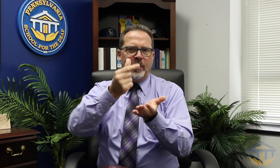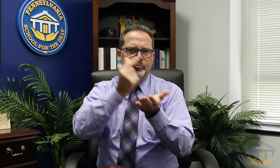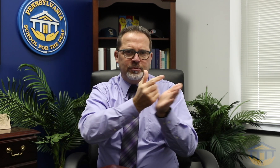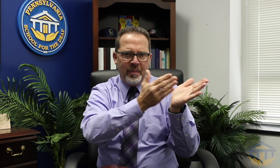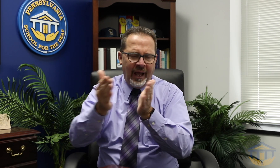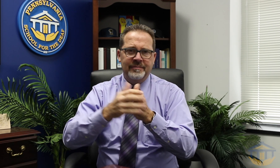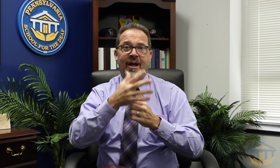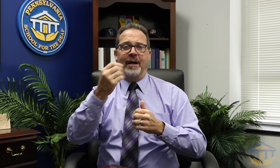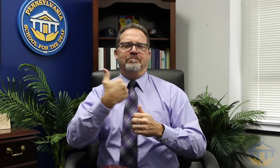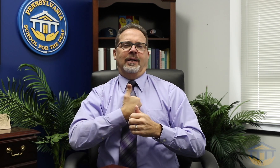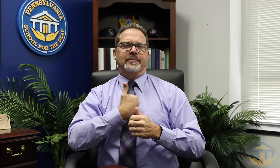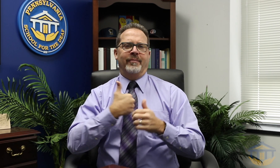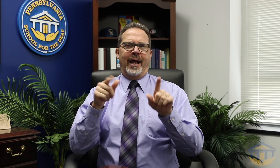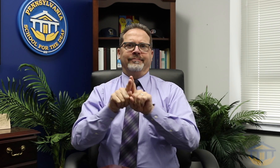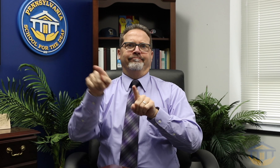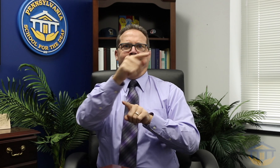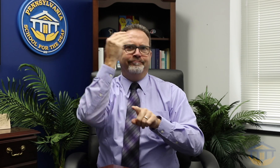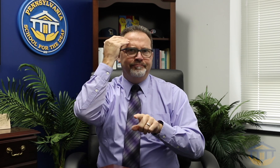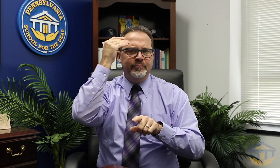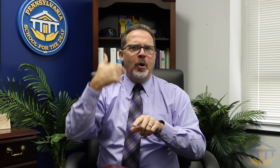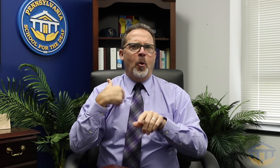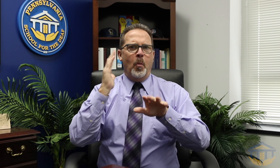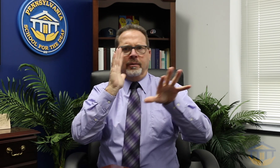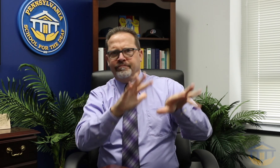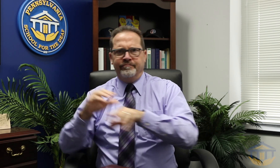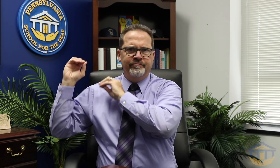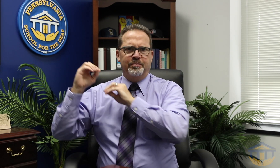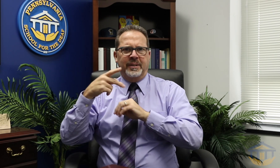will share with you our graduation plans too and hopefully you know by now that I'm